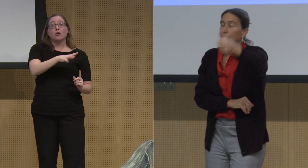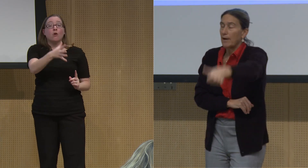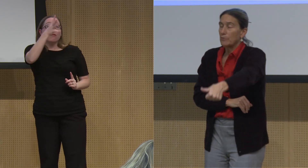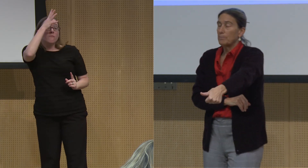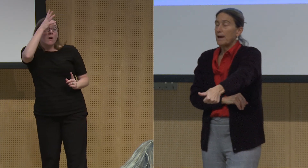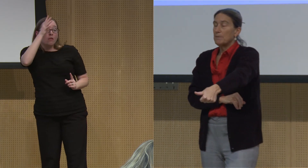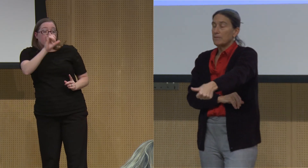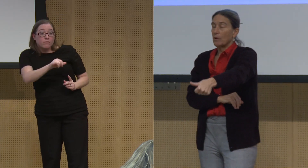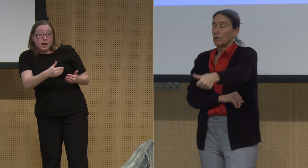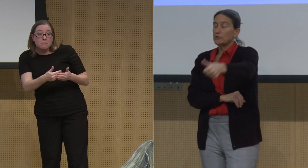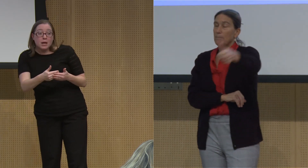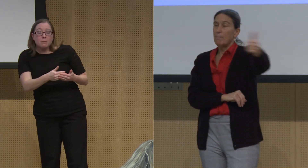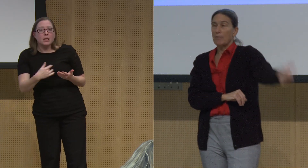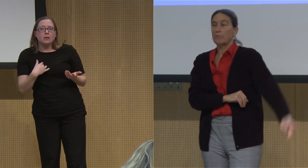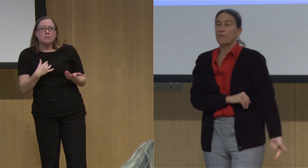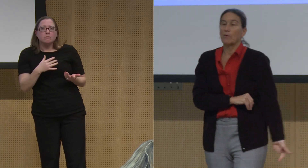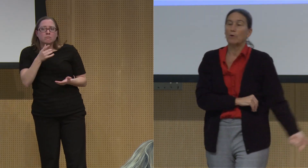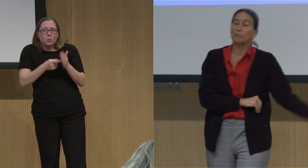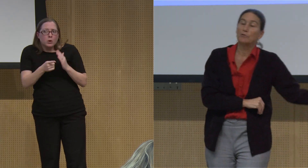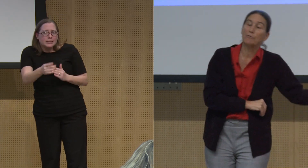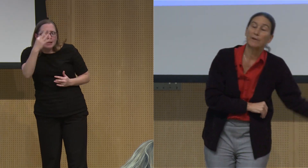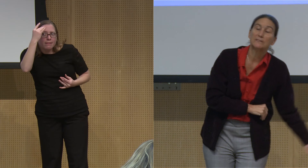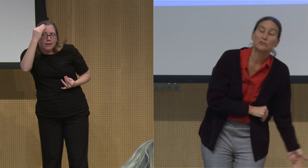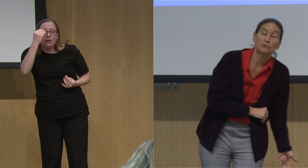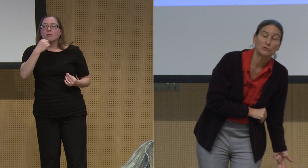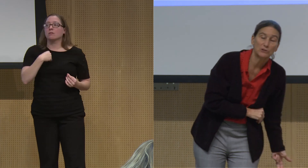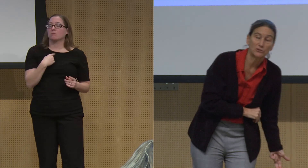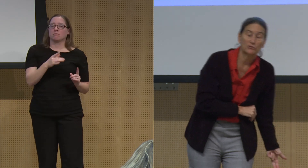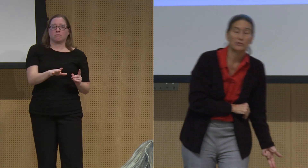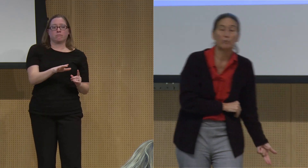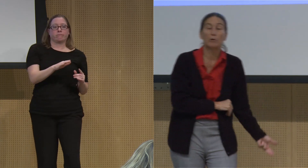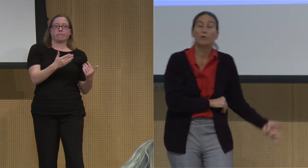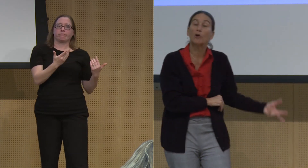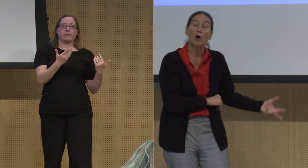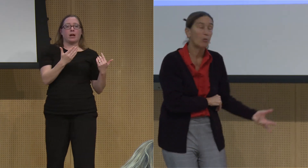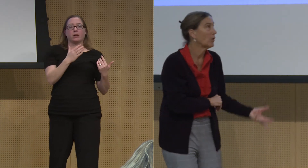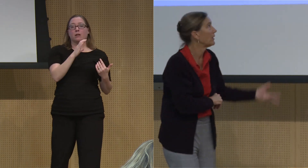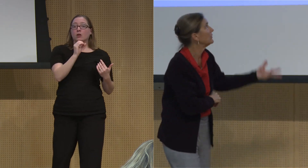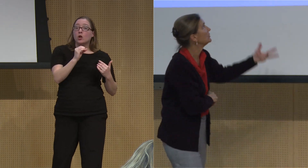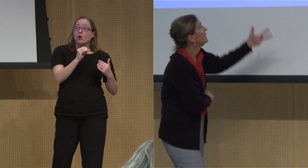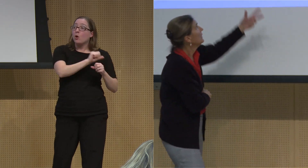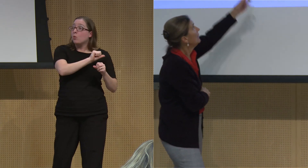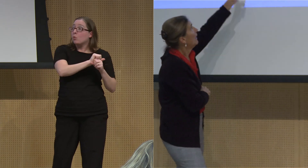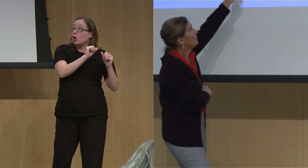OF THE BABY THINK? WHAT DOES HER MOTHER THINK? WHAT DOES HER FRIENDS AND HER SISTERS THINK? WHAT DO HER CO-WORKERS THINK?